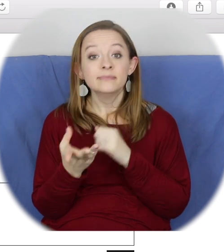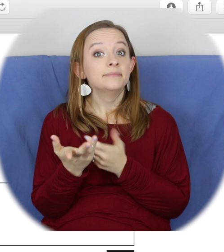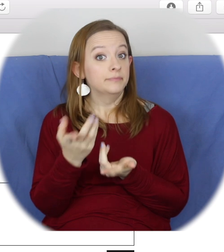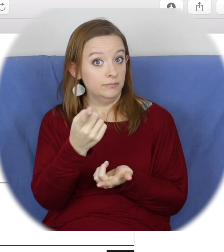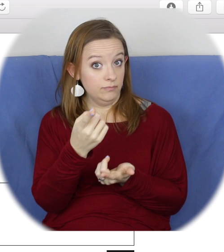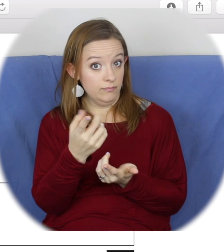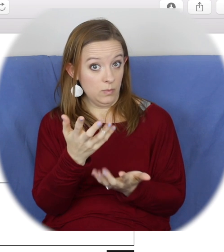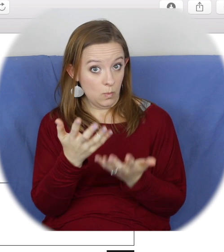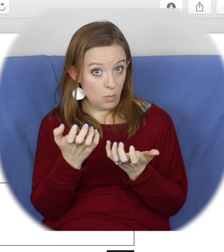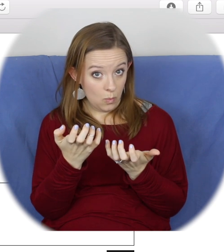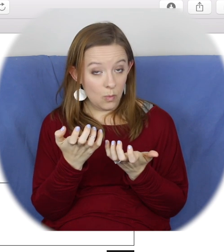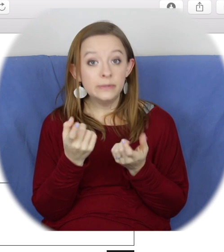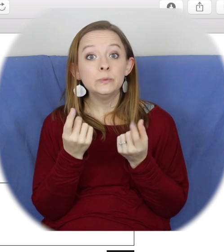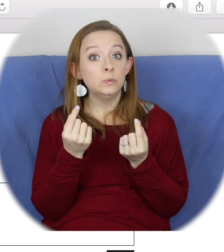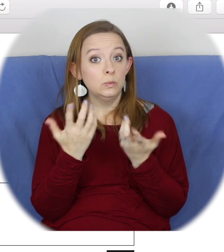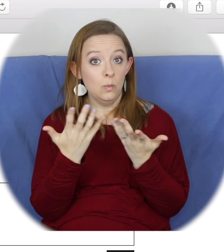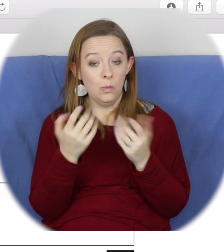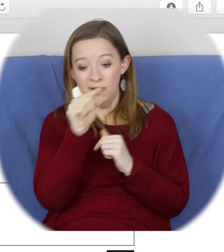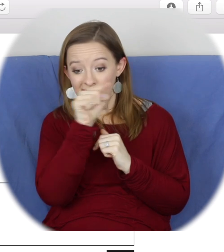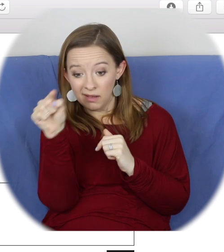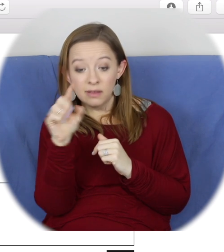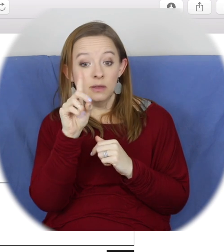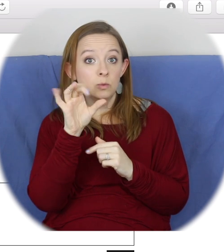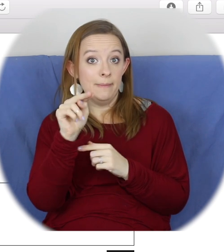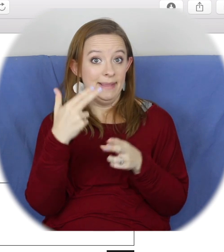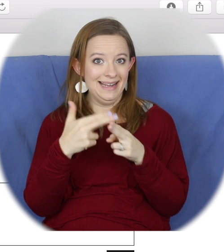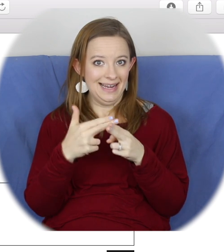If you guys want to you can take you domain name,